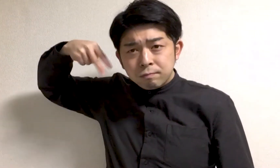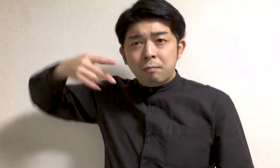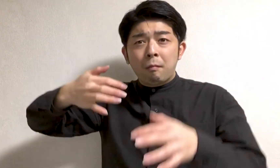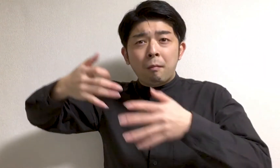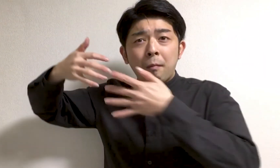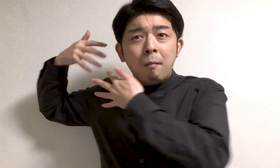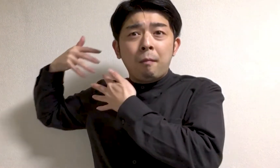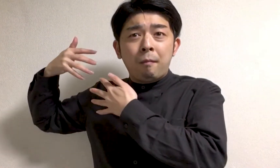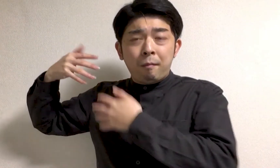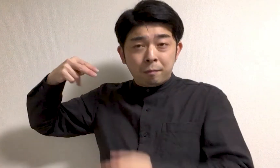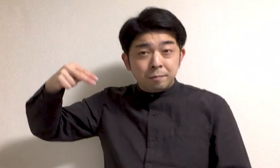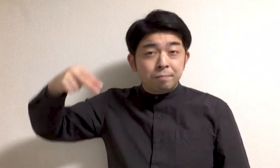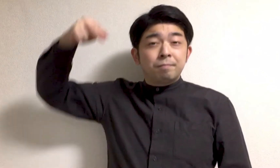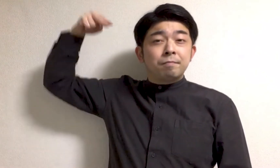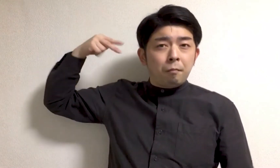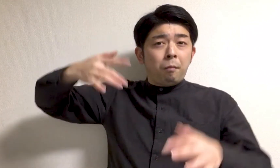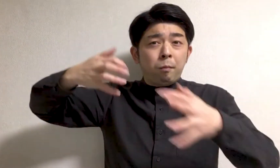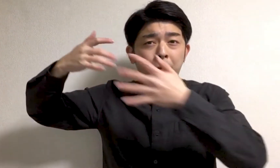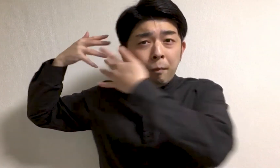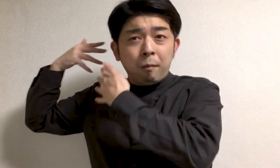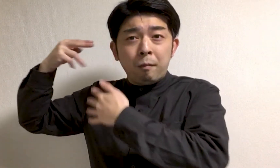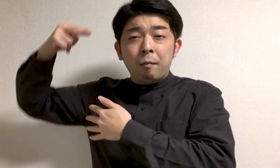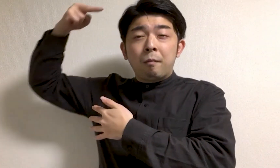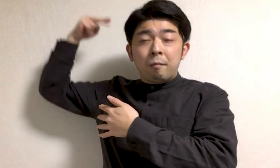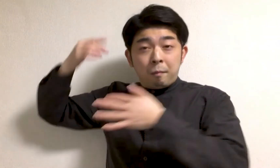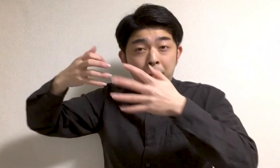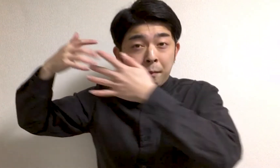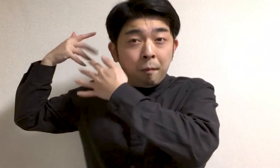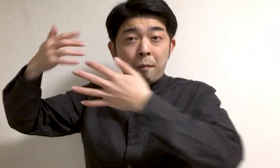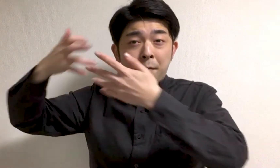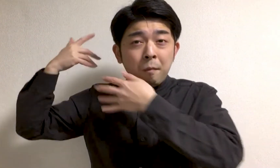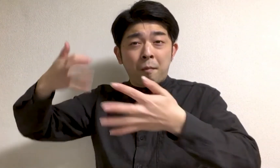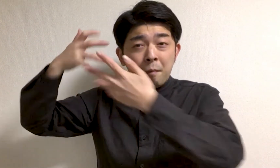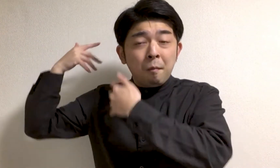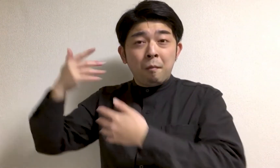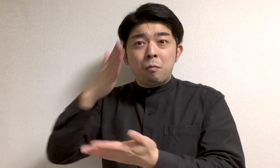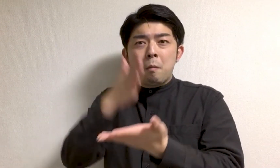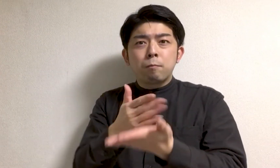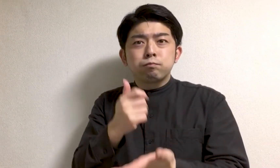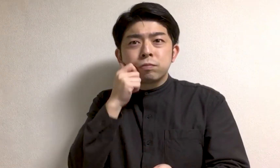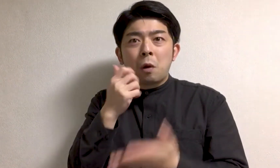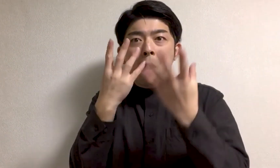The time looking over the change will change as well. It goes never stops. It creates vicious infinite series.